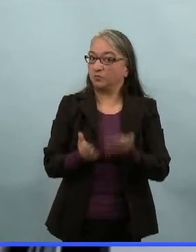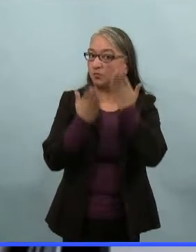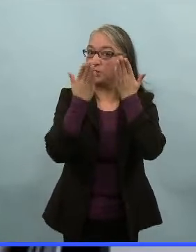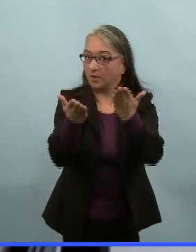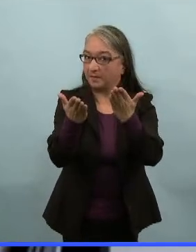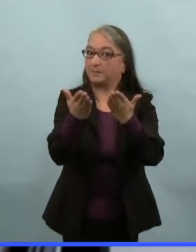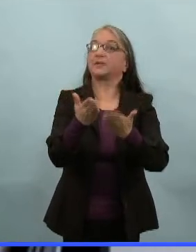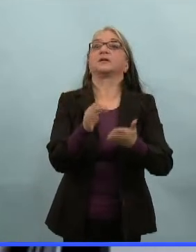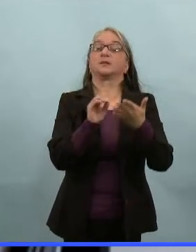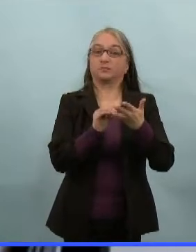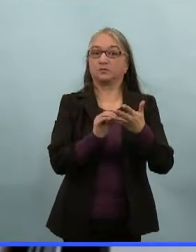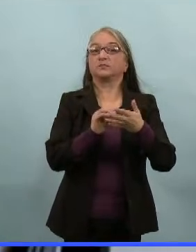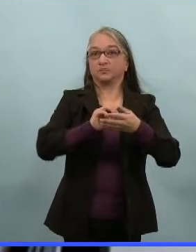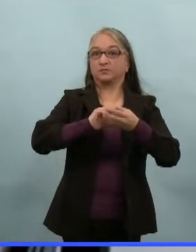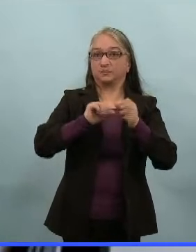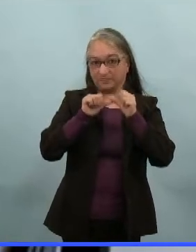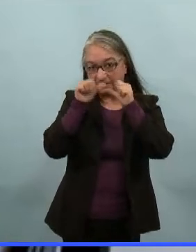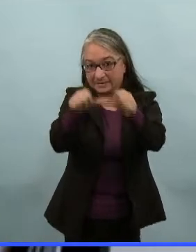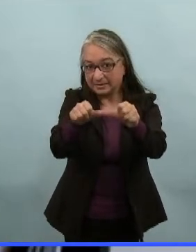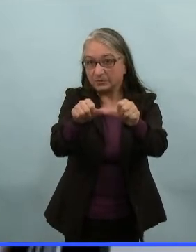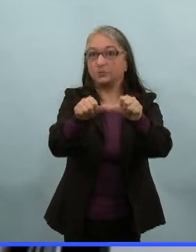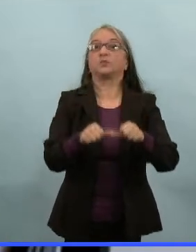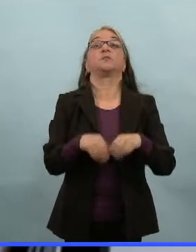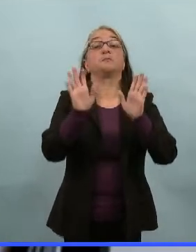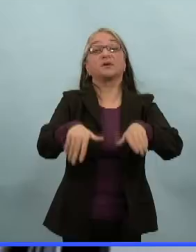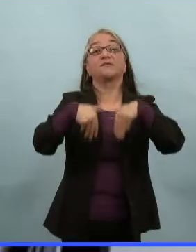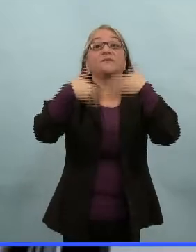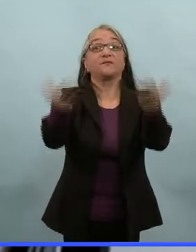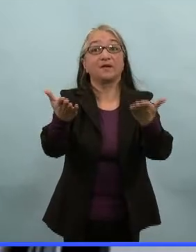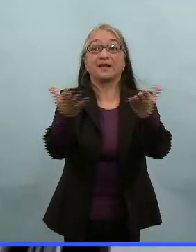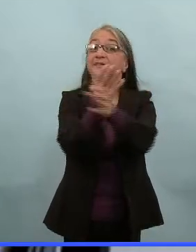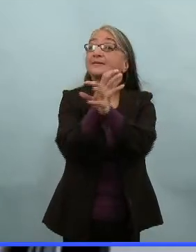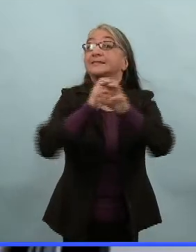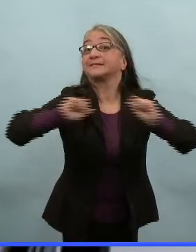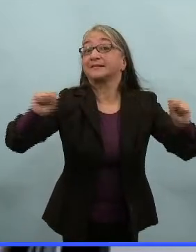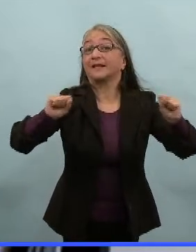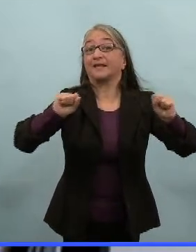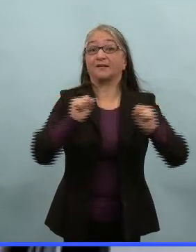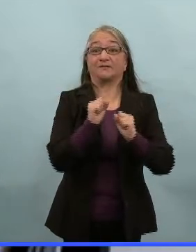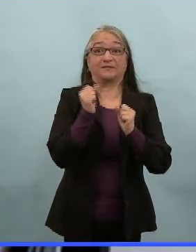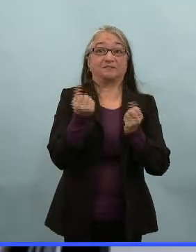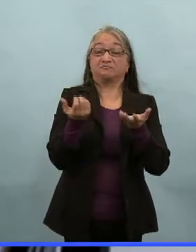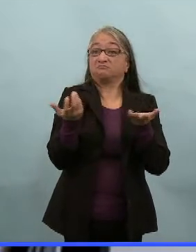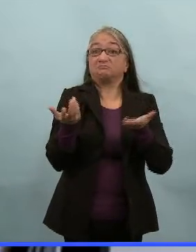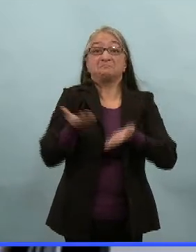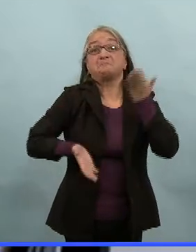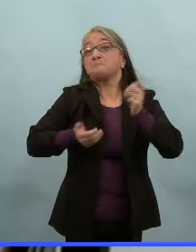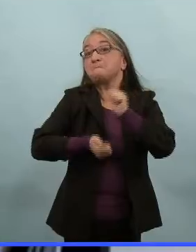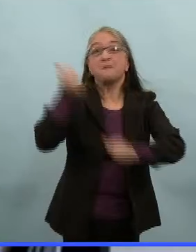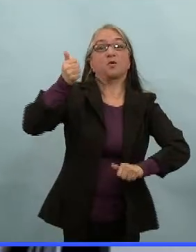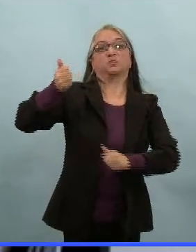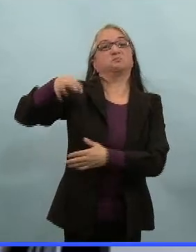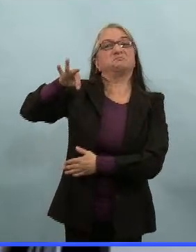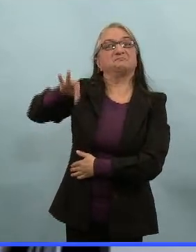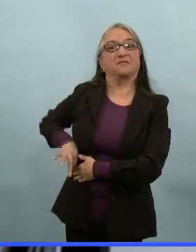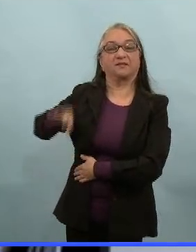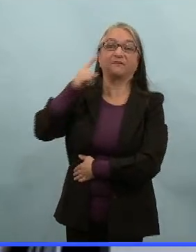eight weeks because it provides the safest and most effective immune response however as kids